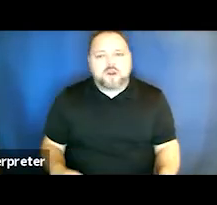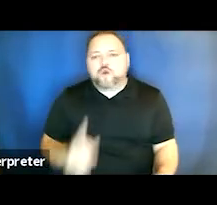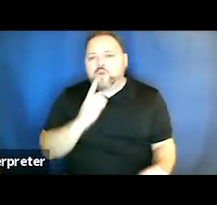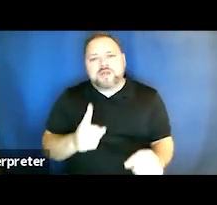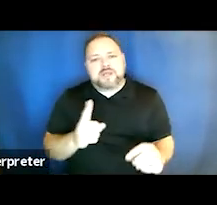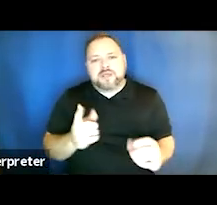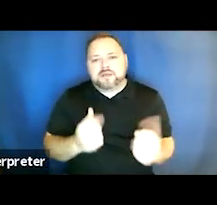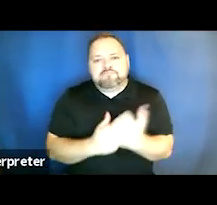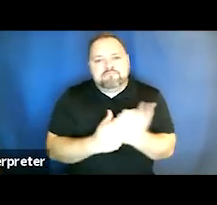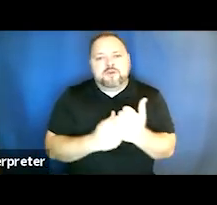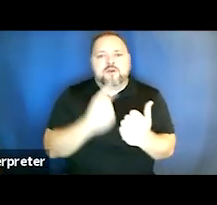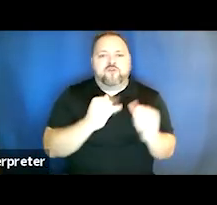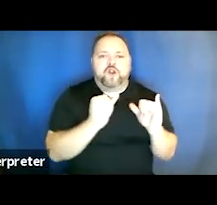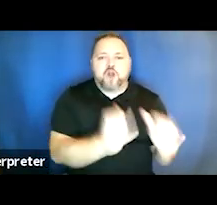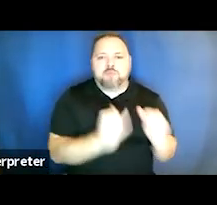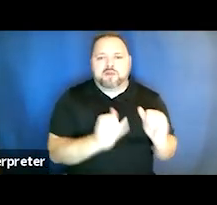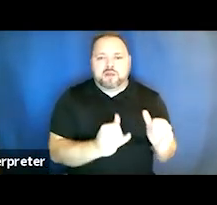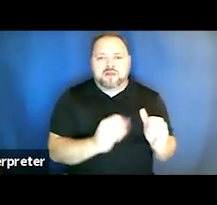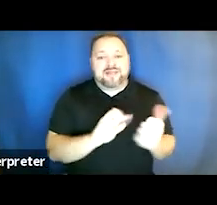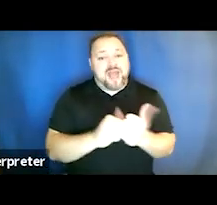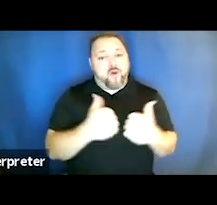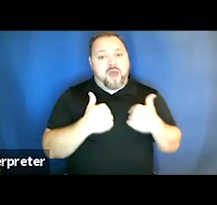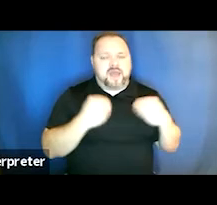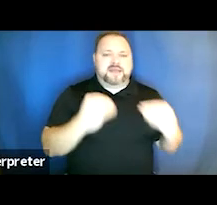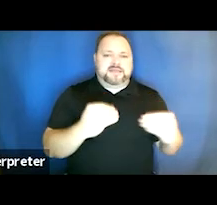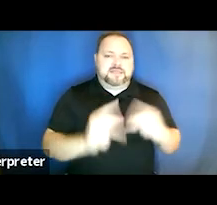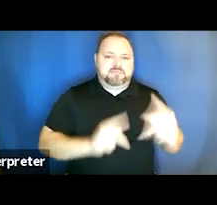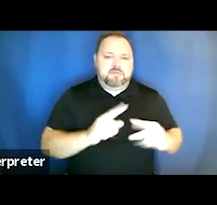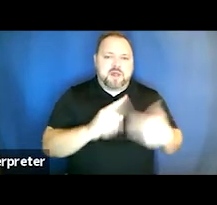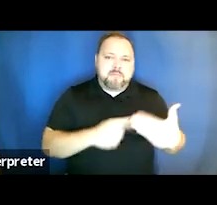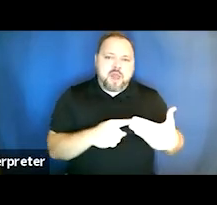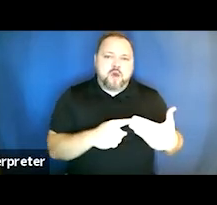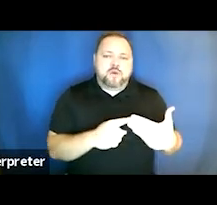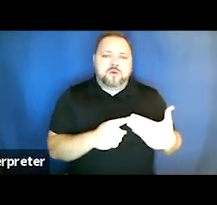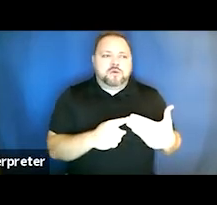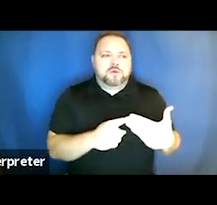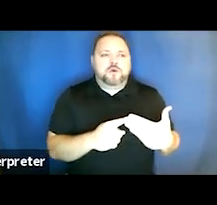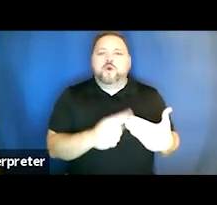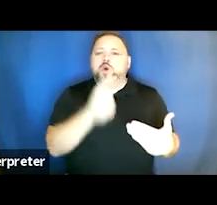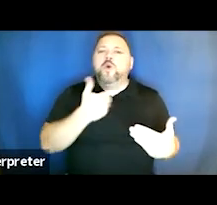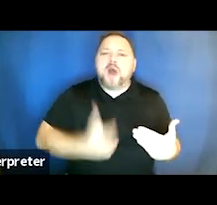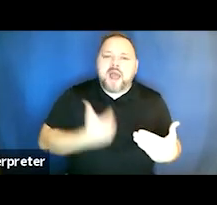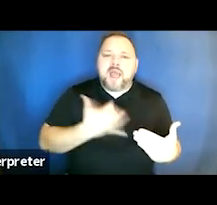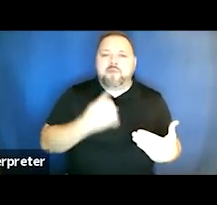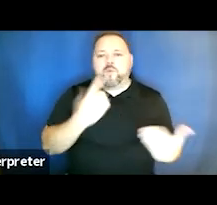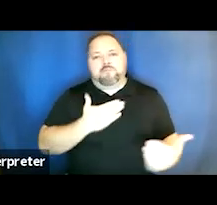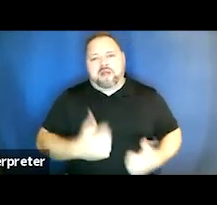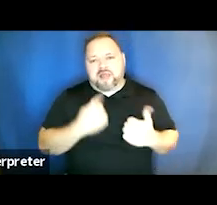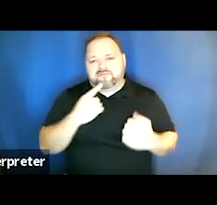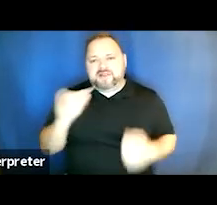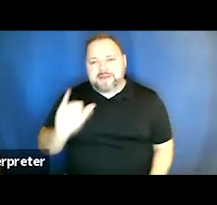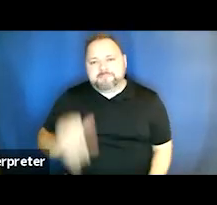is how I teach people about who I am and what my life has been like.